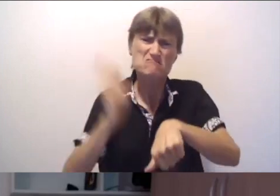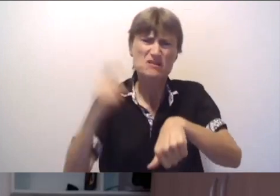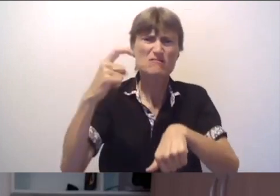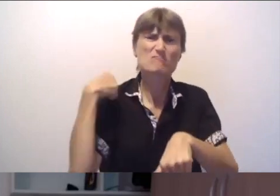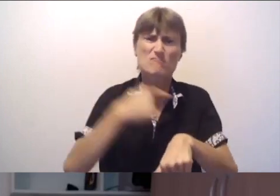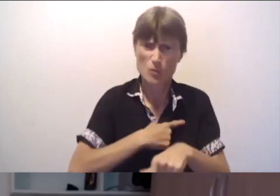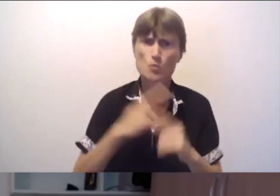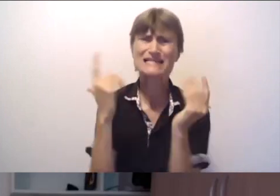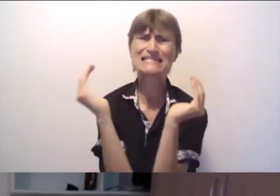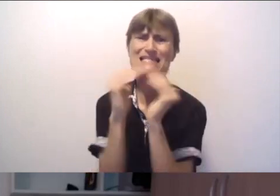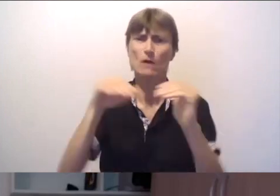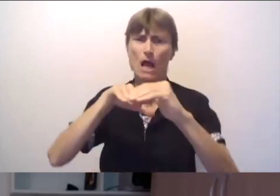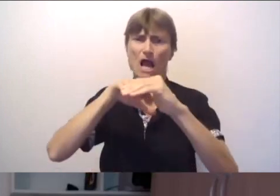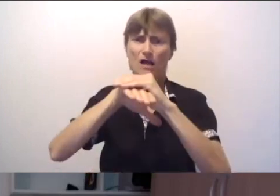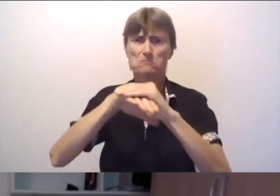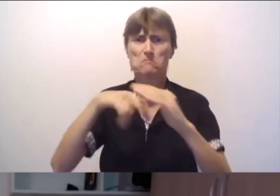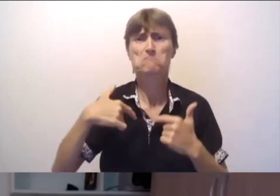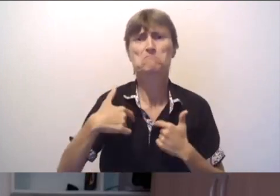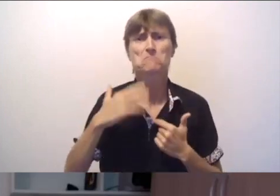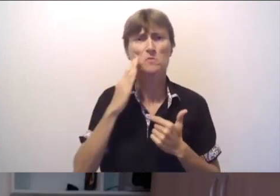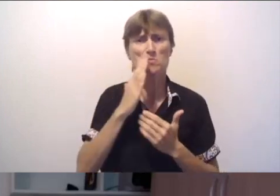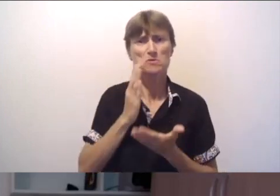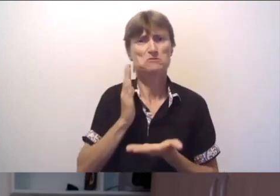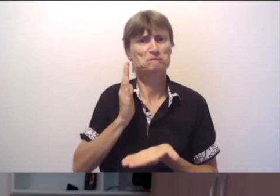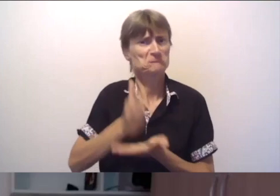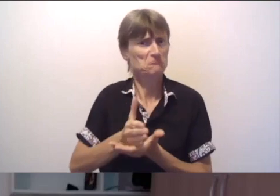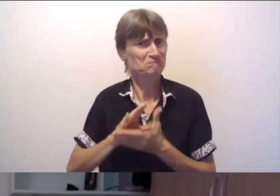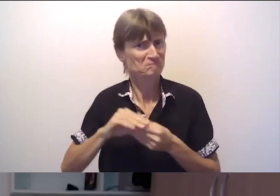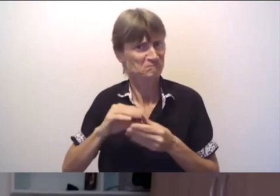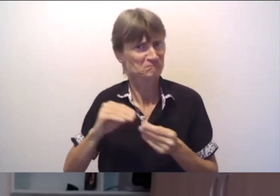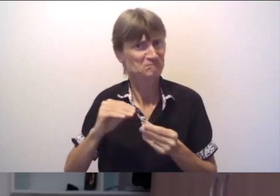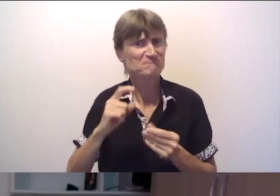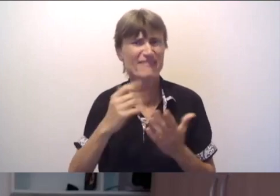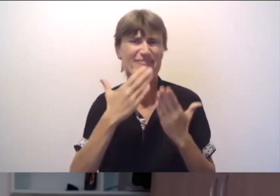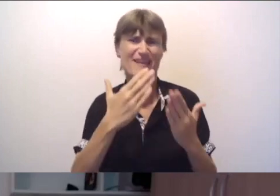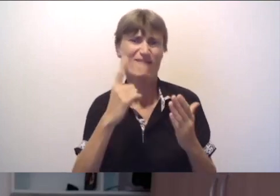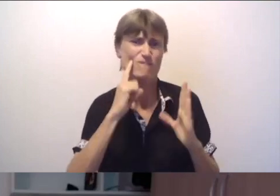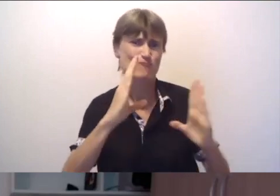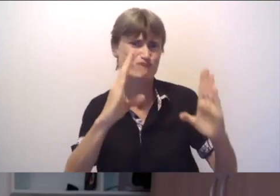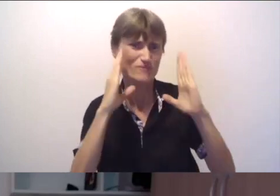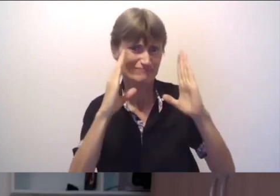welcome any questions that you have later and thank you so much for taking the time to listen today